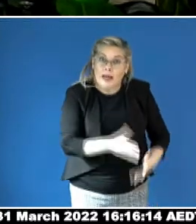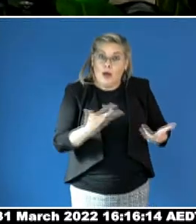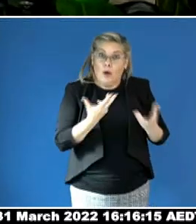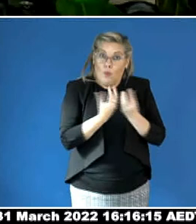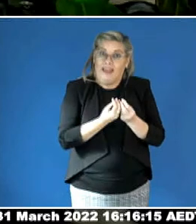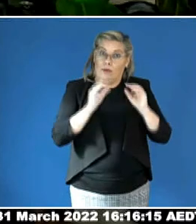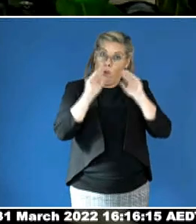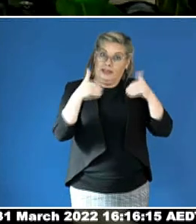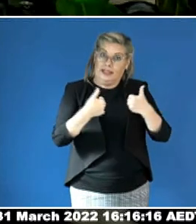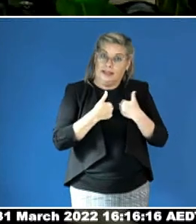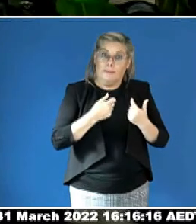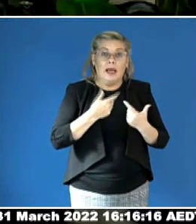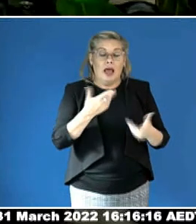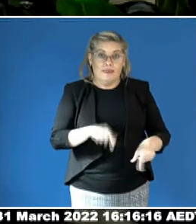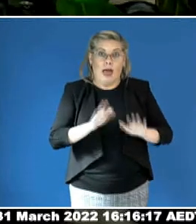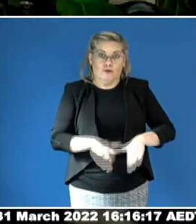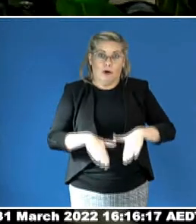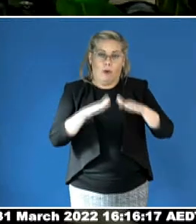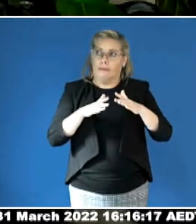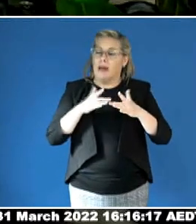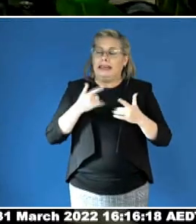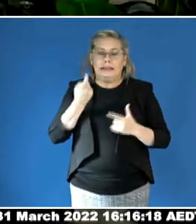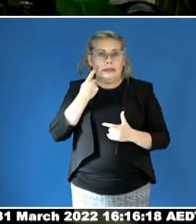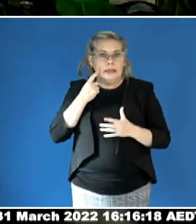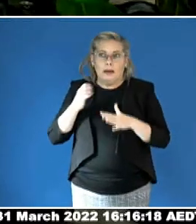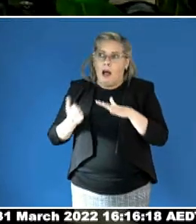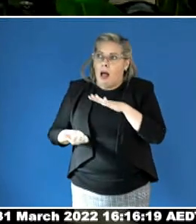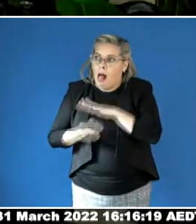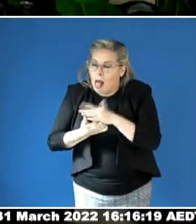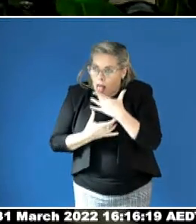So, more education and support helping our community recognise toxic relationships,